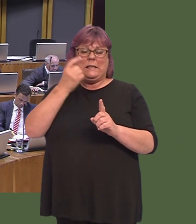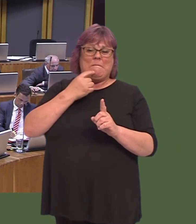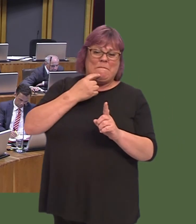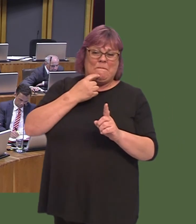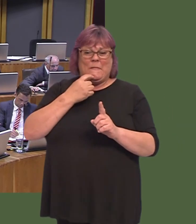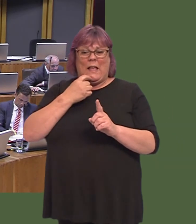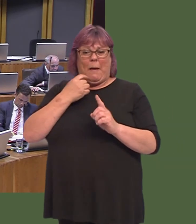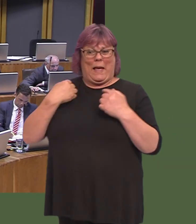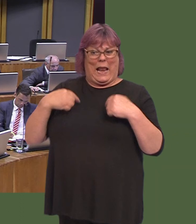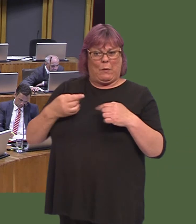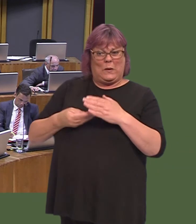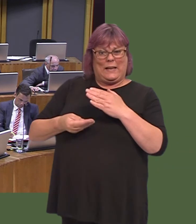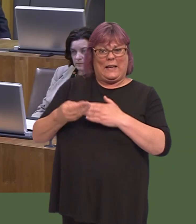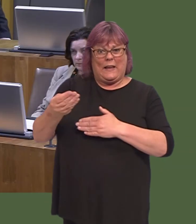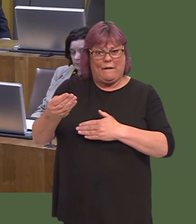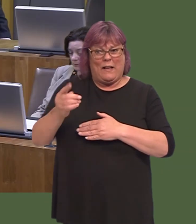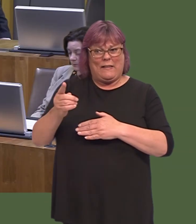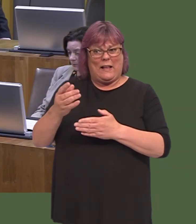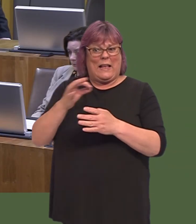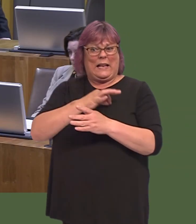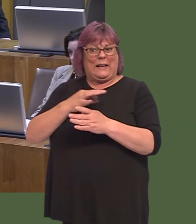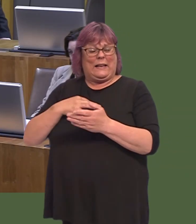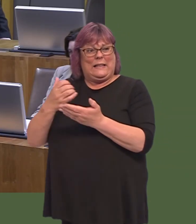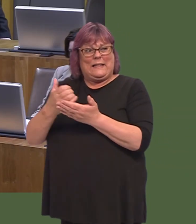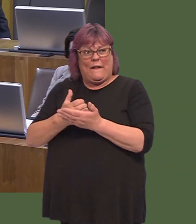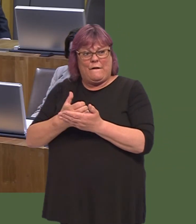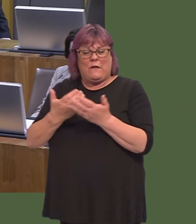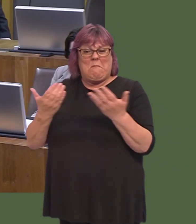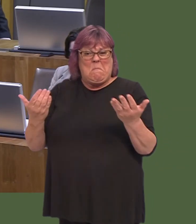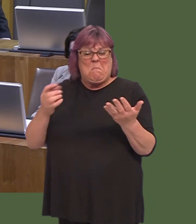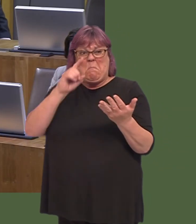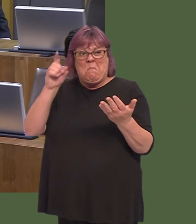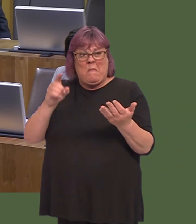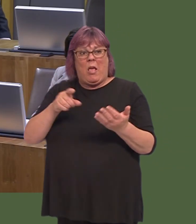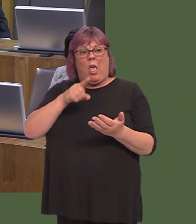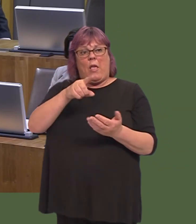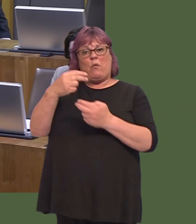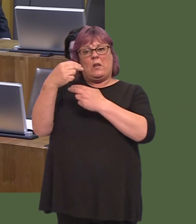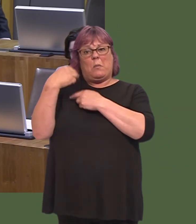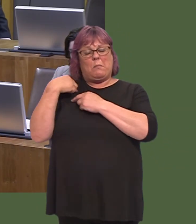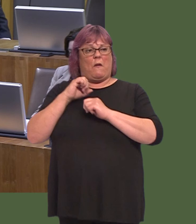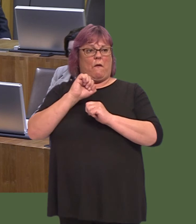Is it something that I regard as clinically safe?' That's inevitable, and they do take clinical responsibility for the medicines that they